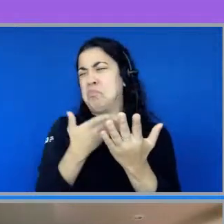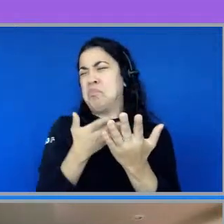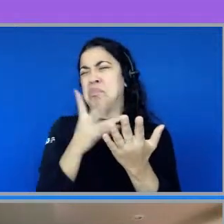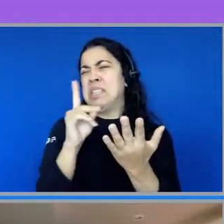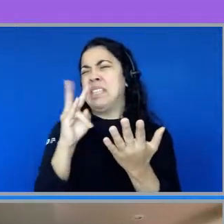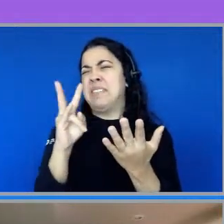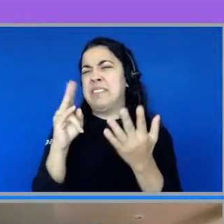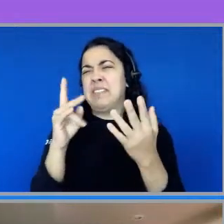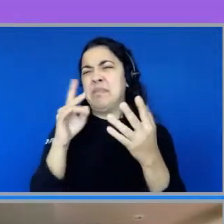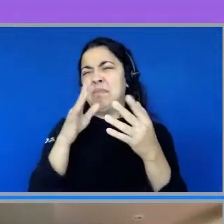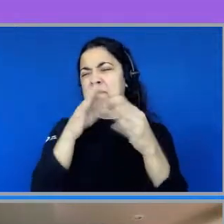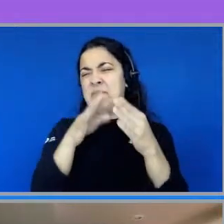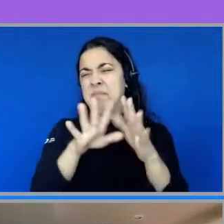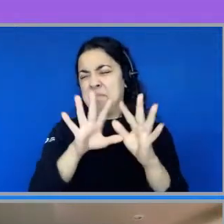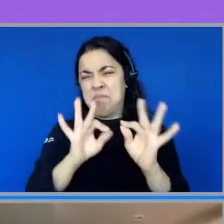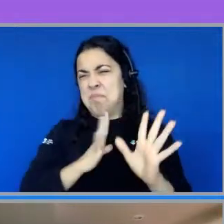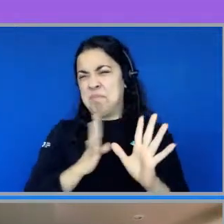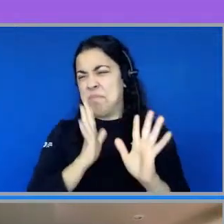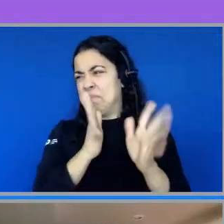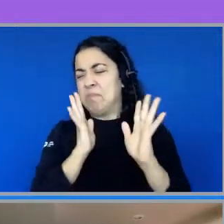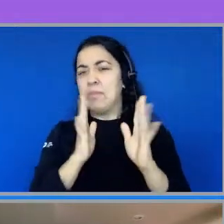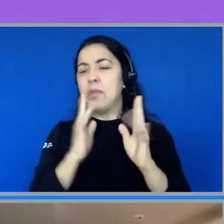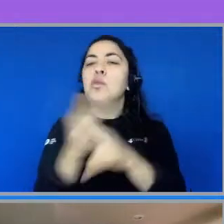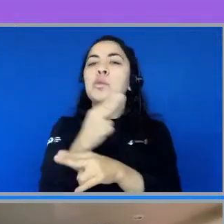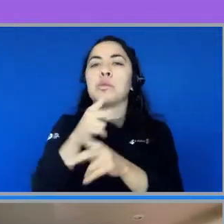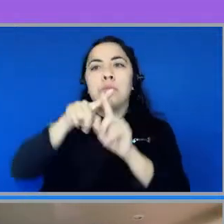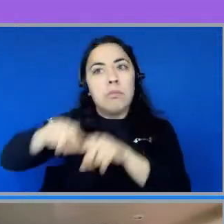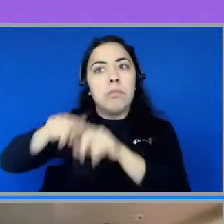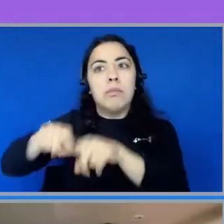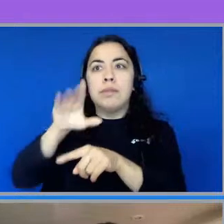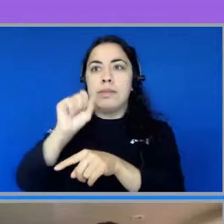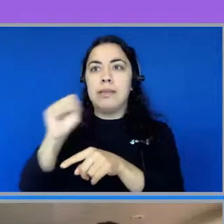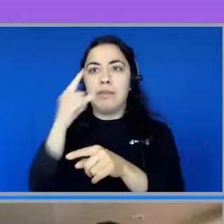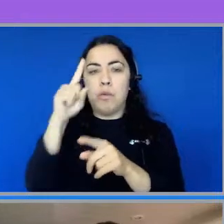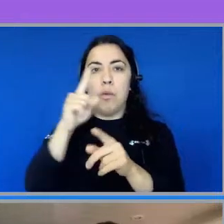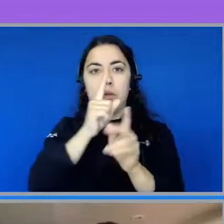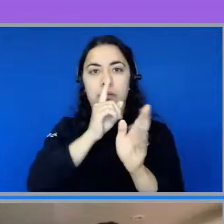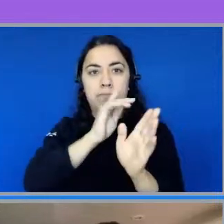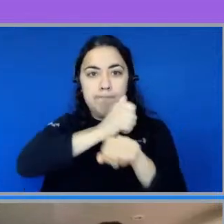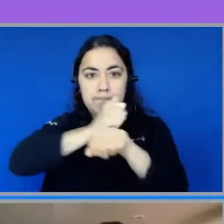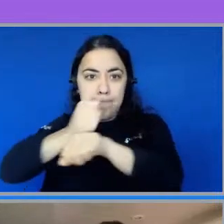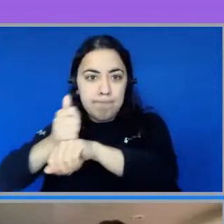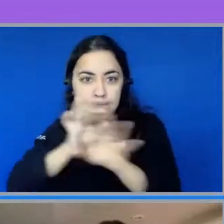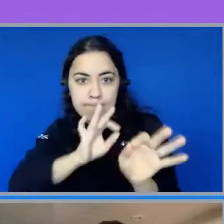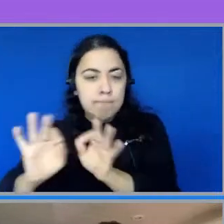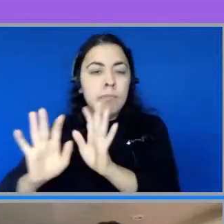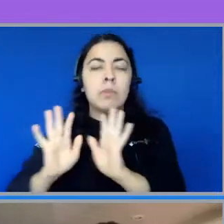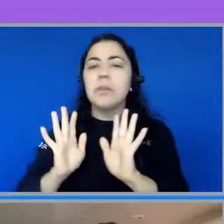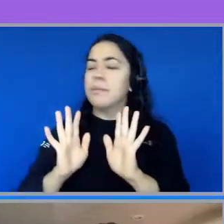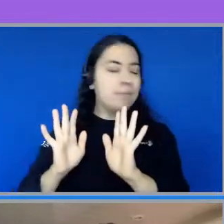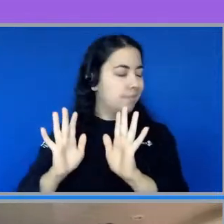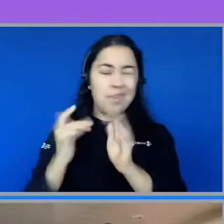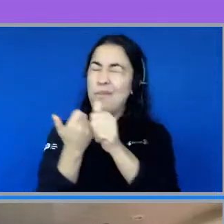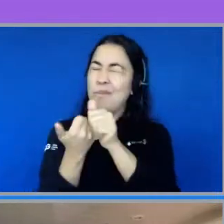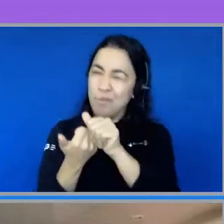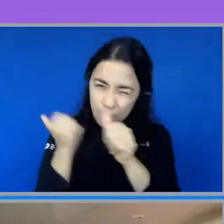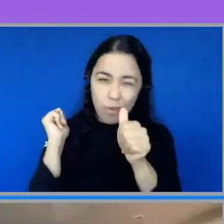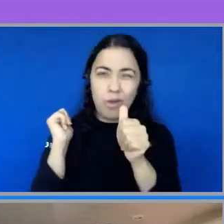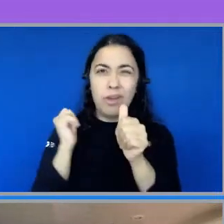of divs. And then use CSS to